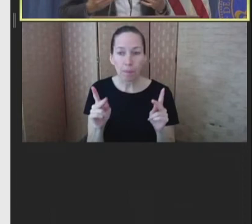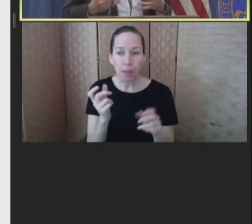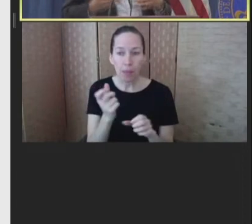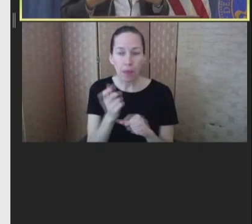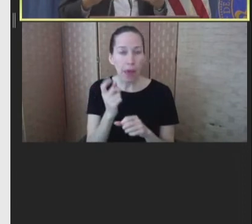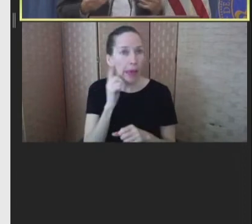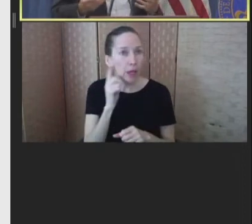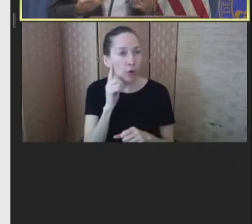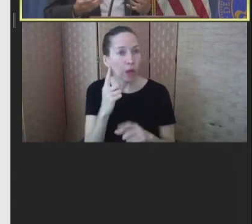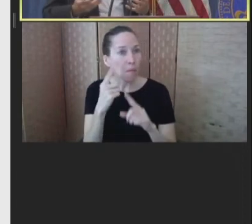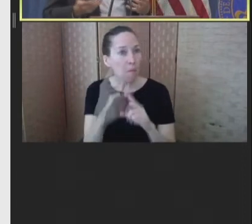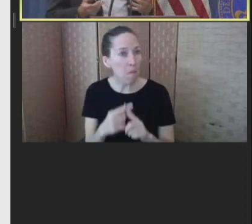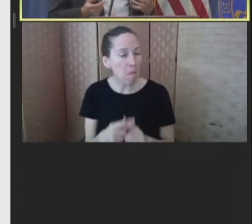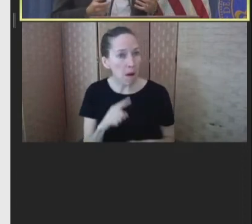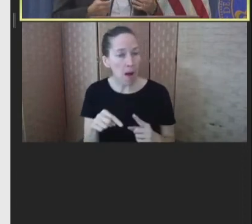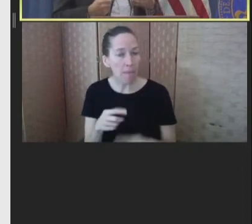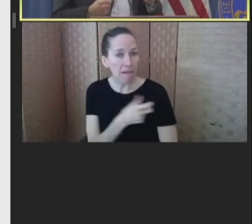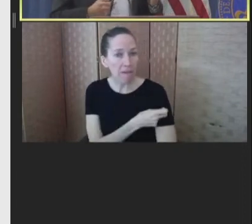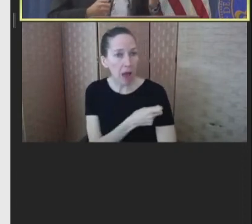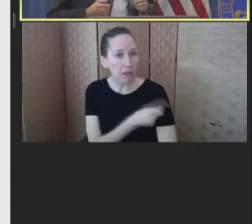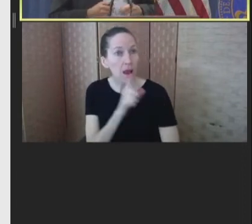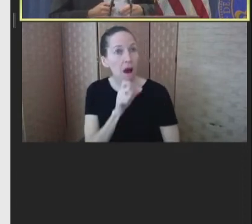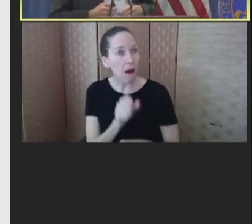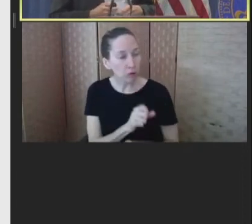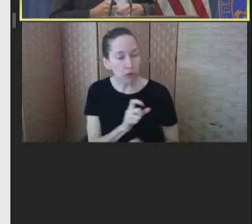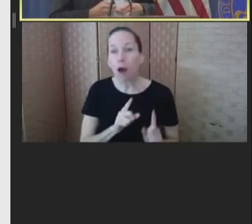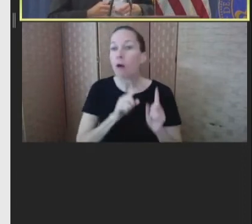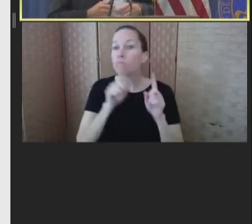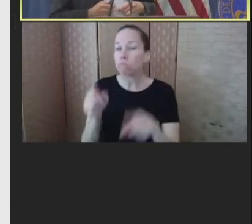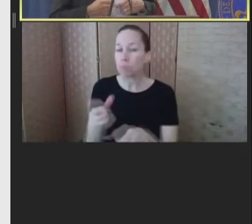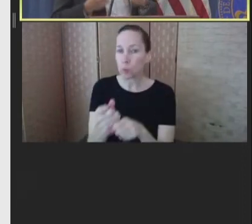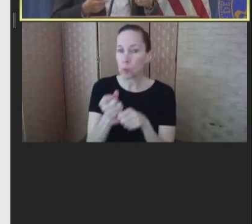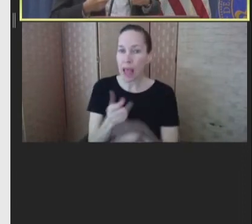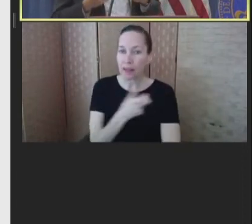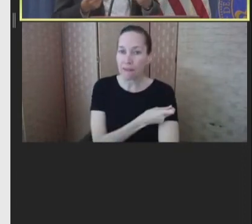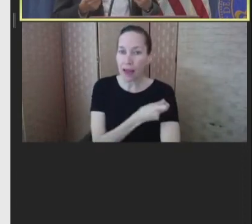actually going for vaccinations. An example of, you know, what we wouldn't have necessarily